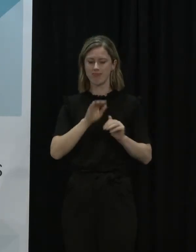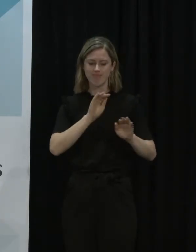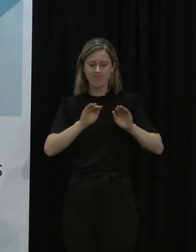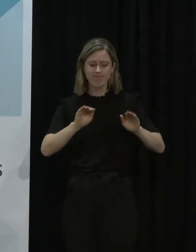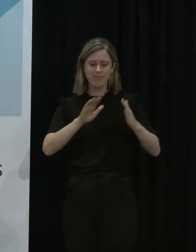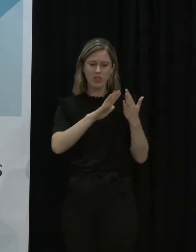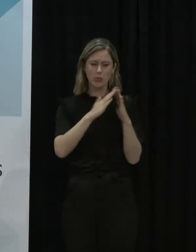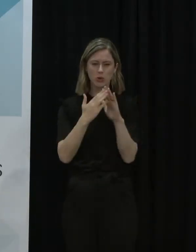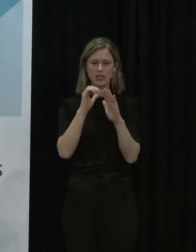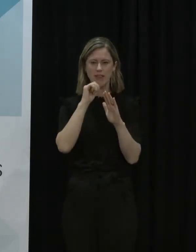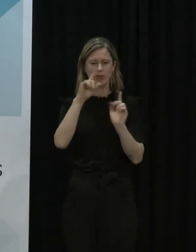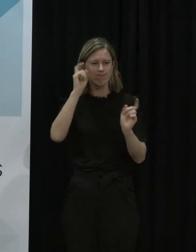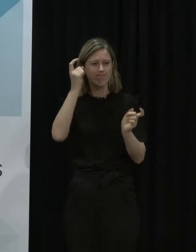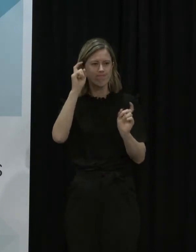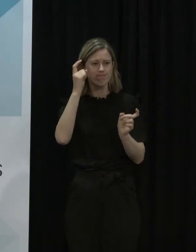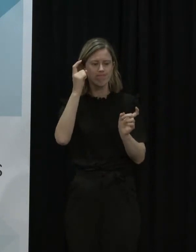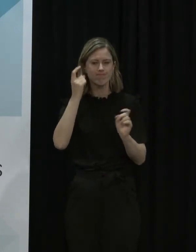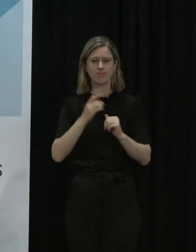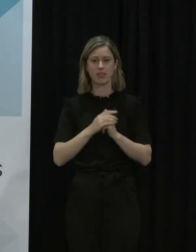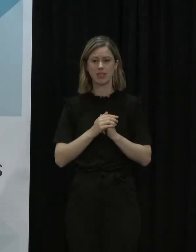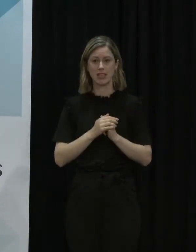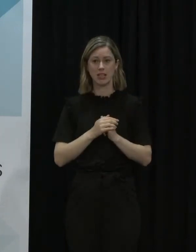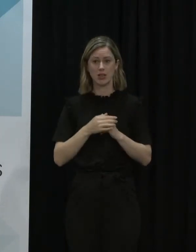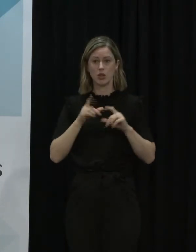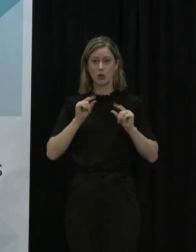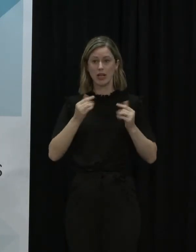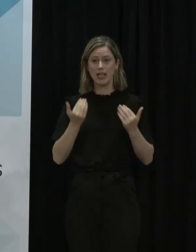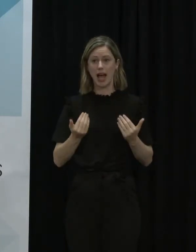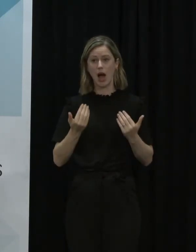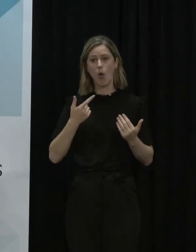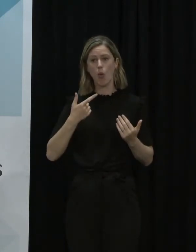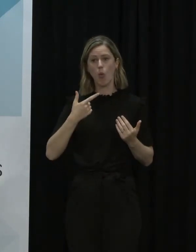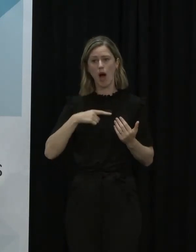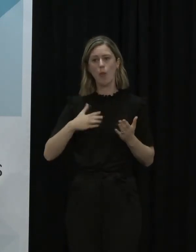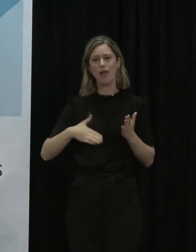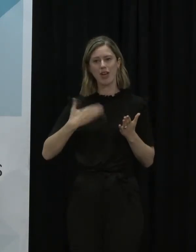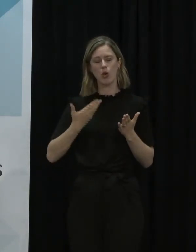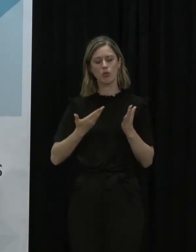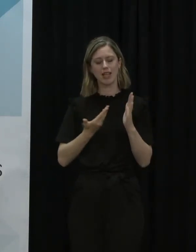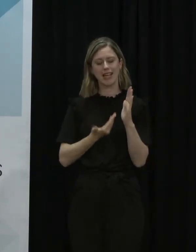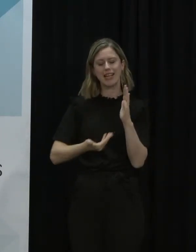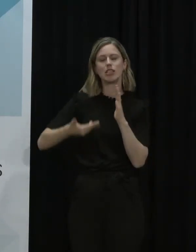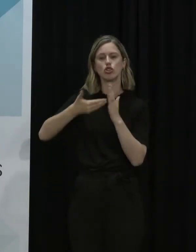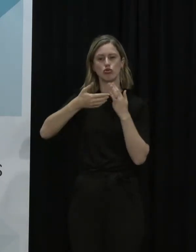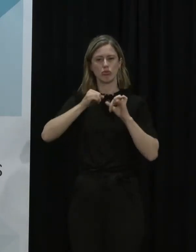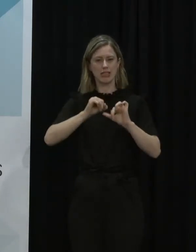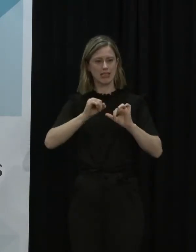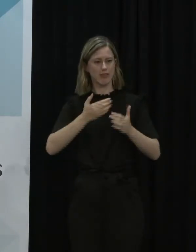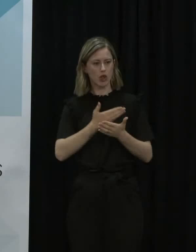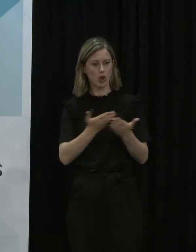levels that red does afford freighter protections for them. Though these a message I would send to those communities who